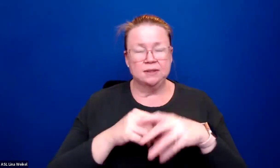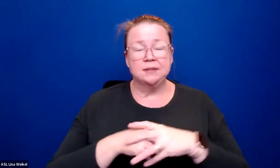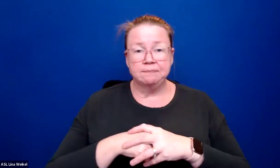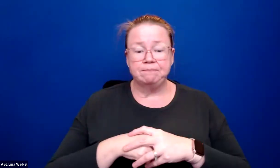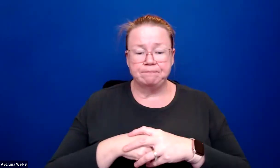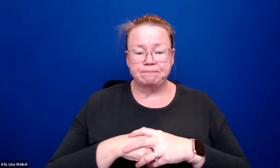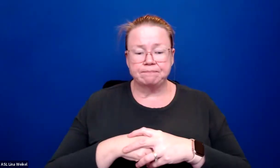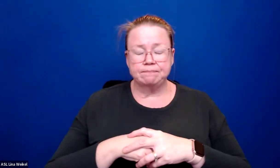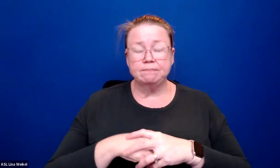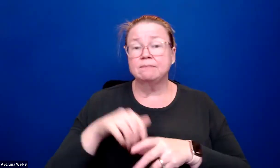Elissa w/ APRIL: Andy.